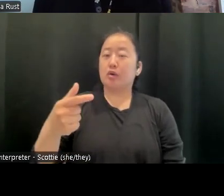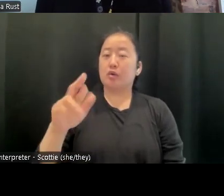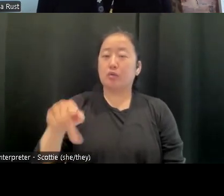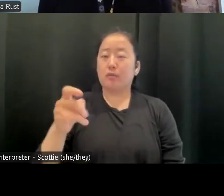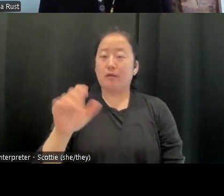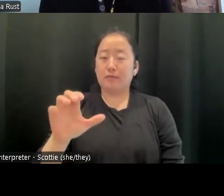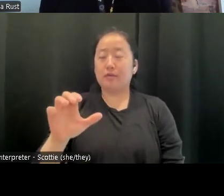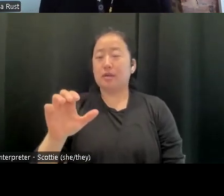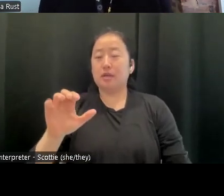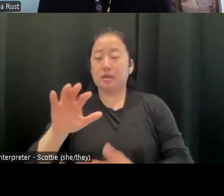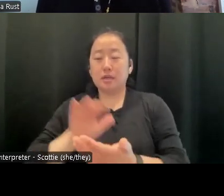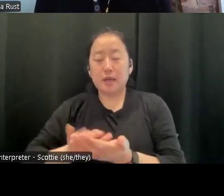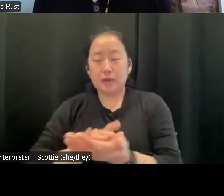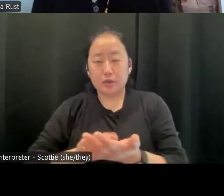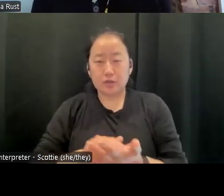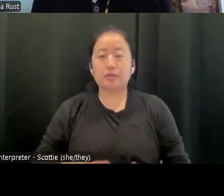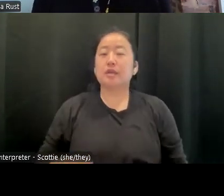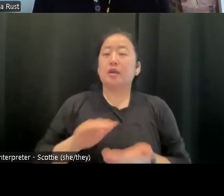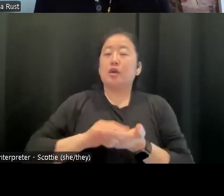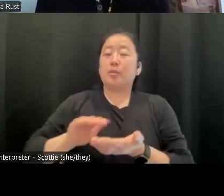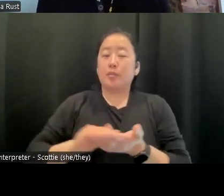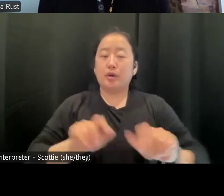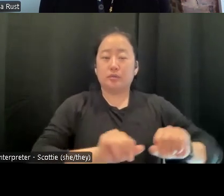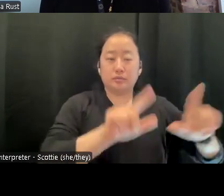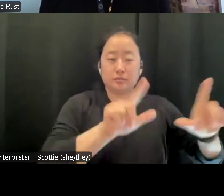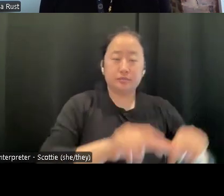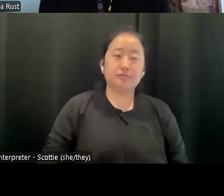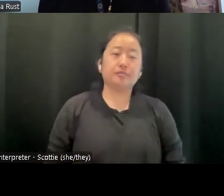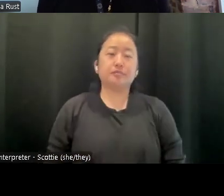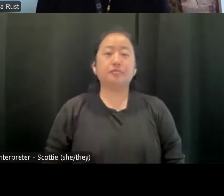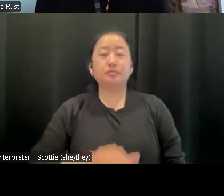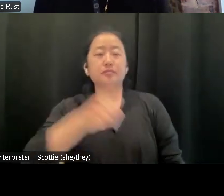We have solutions for hearing that can assist in a classroom or a work environment,